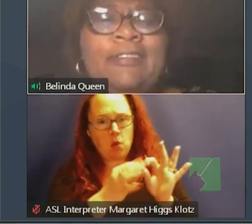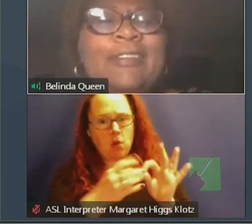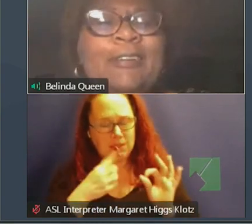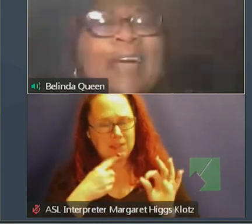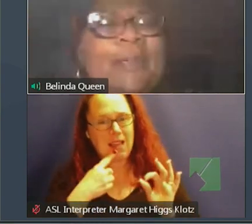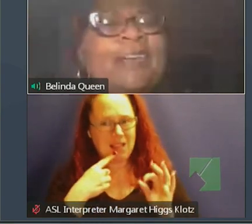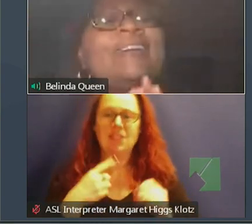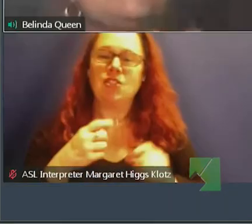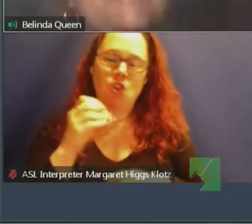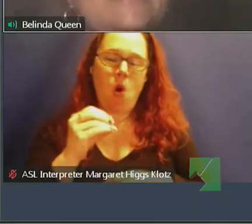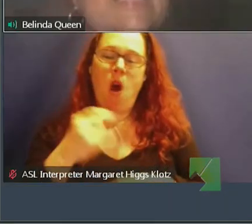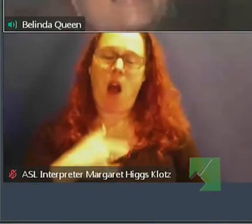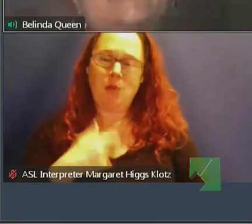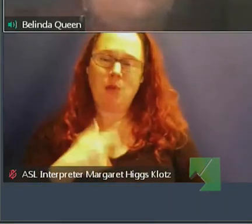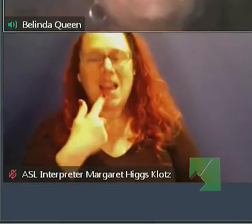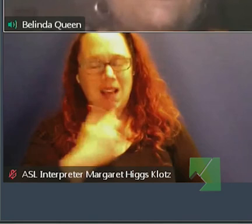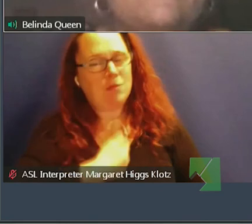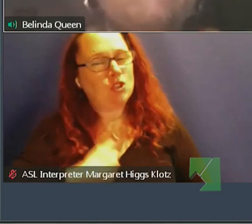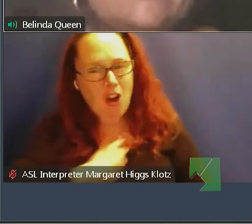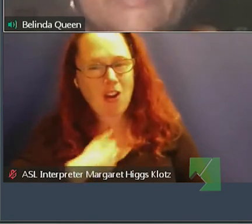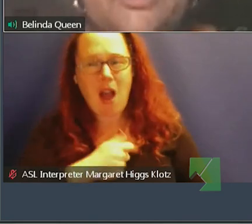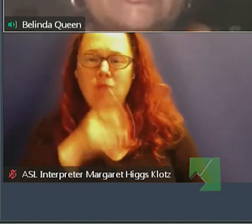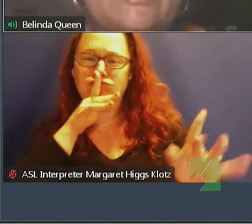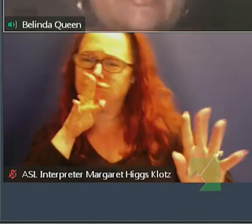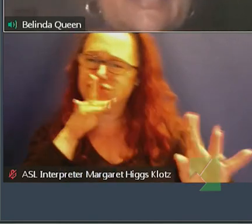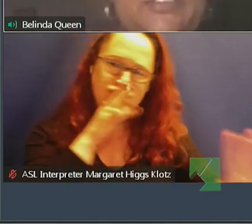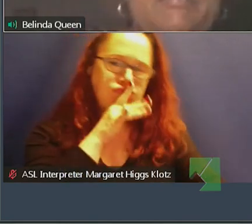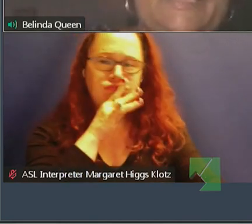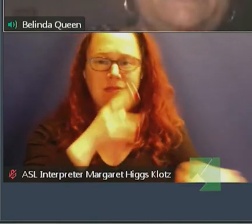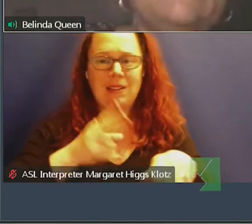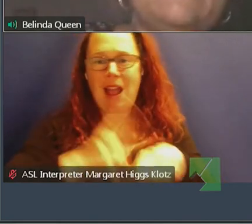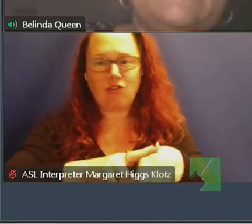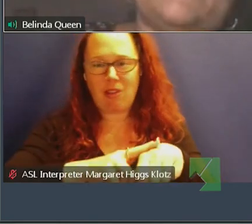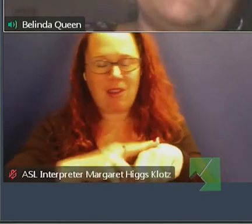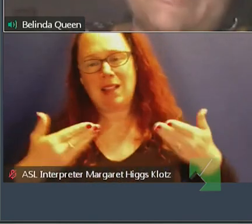So let me just say, I am a fast talker by nature. And that's just me.